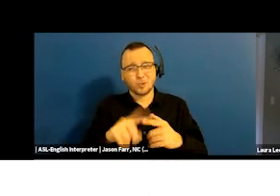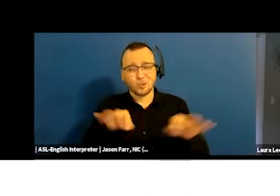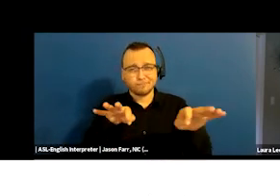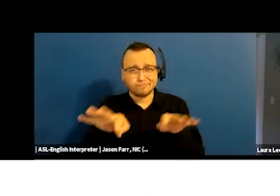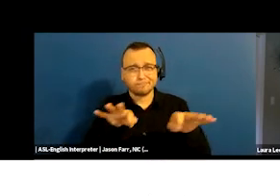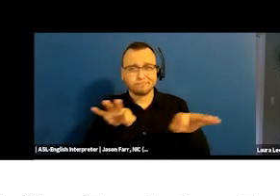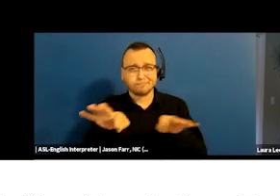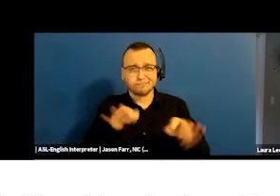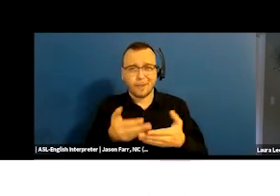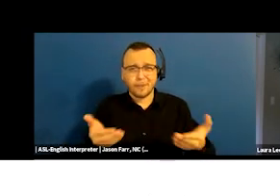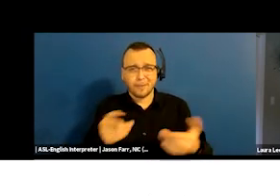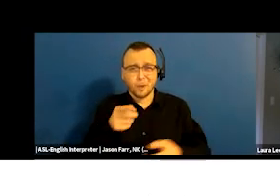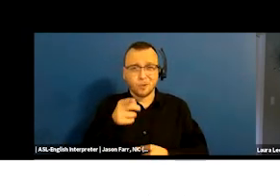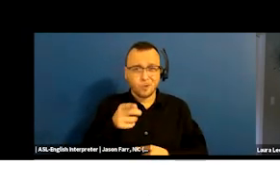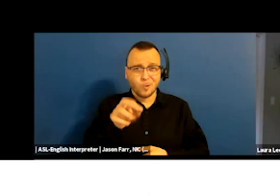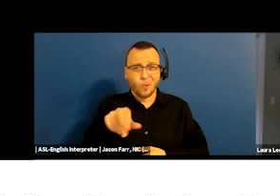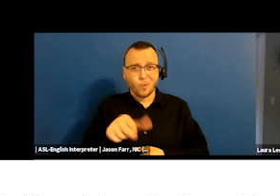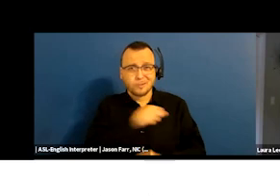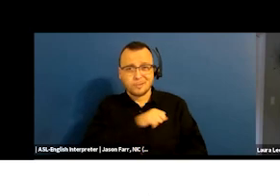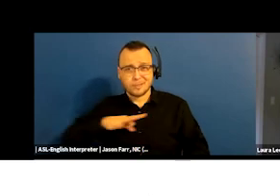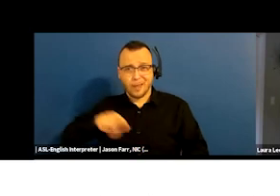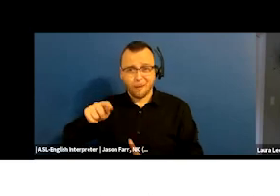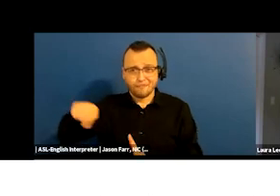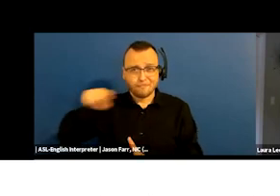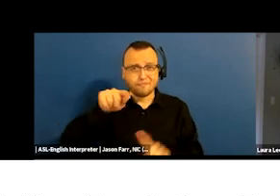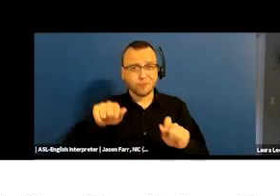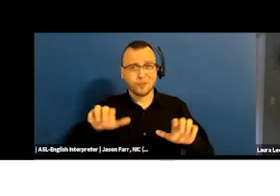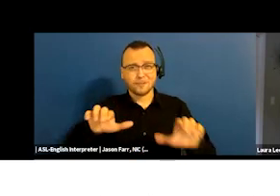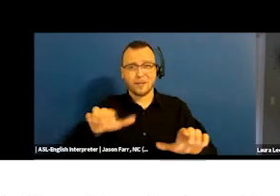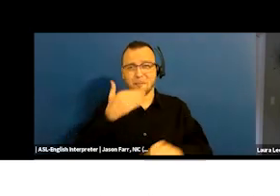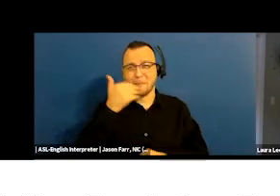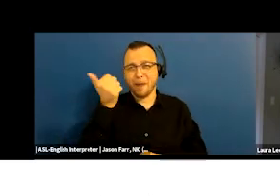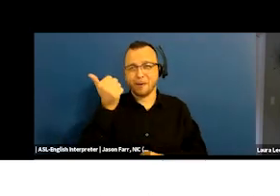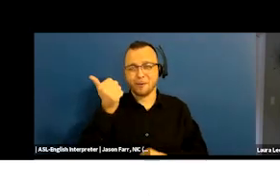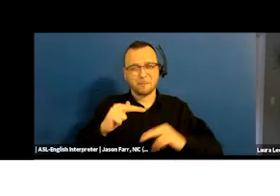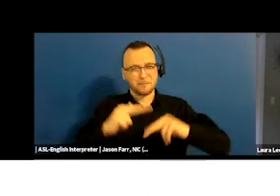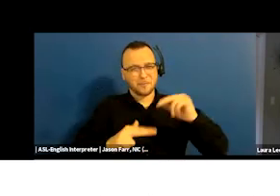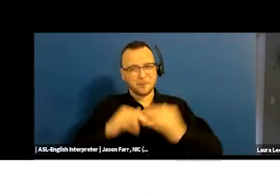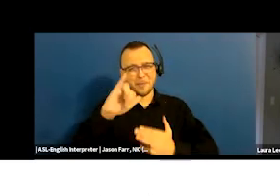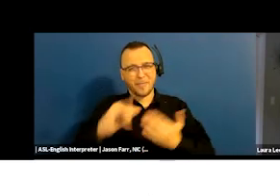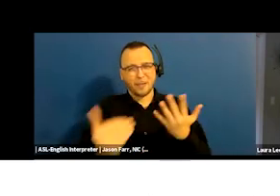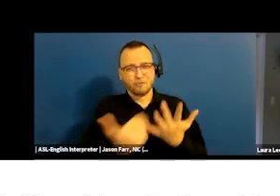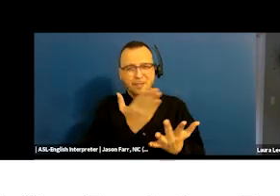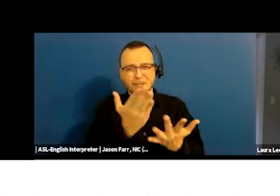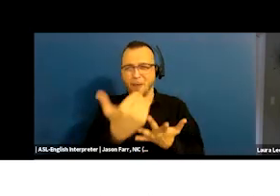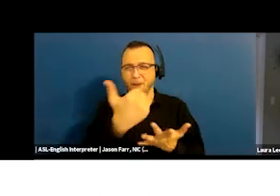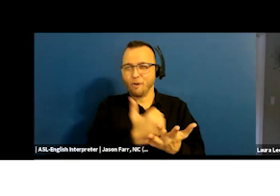that Mari spoke about and helping that individual to recognize maybe things that they could have done better,